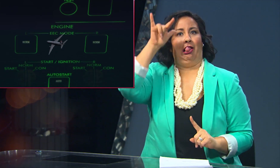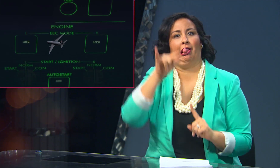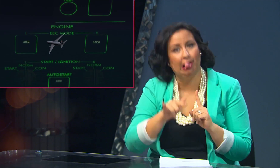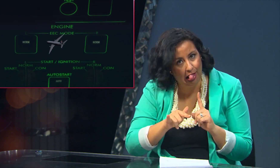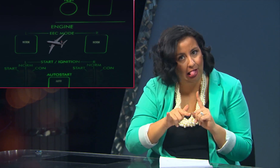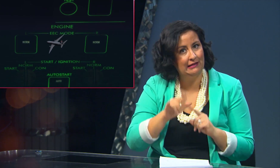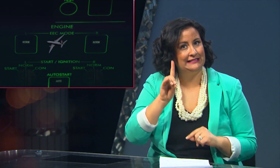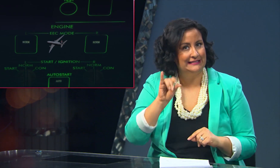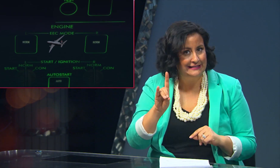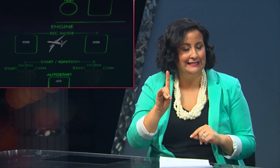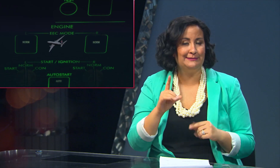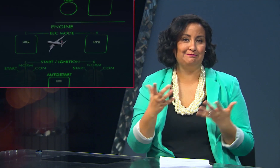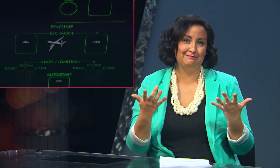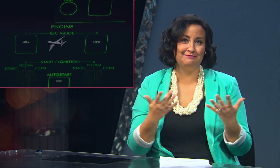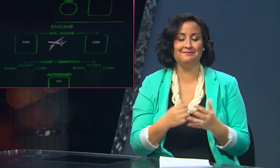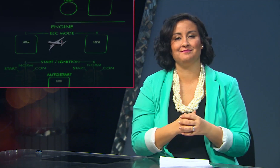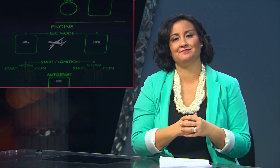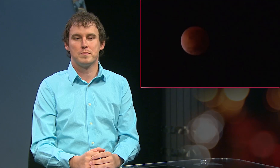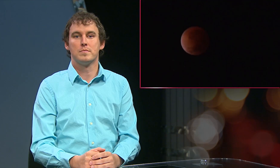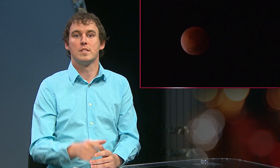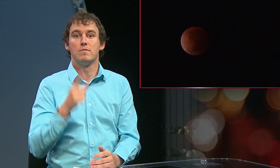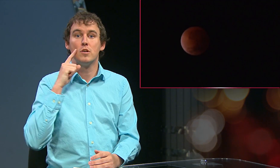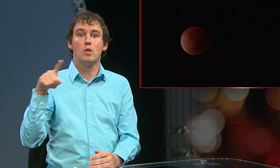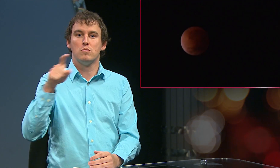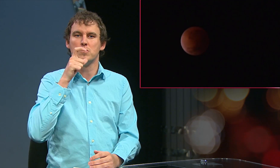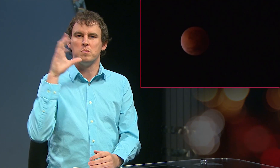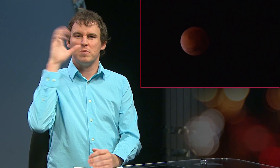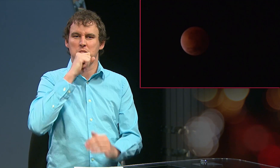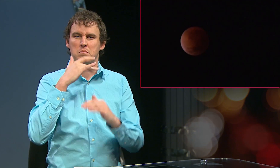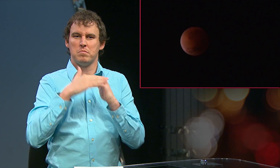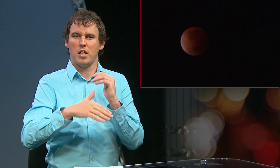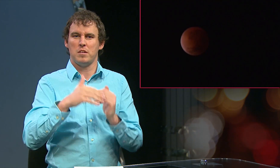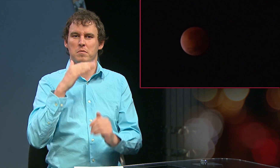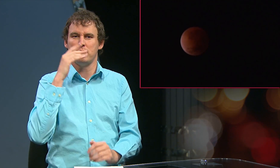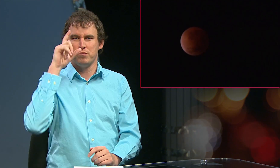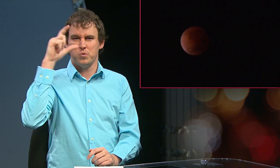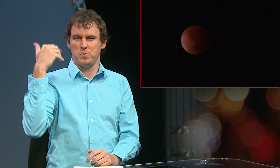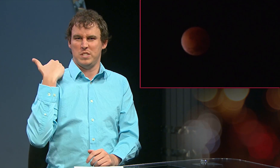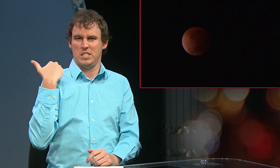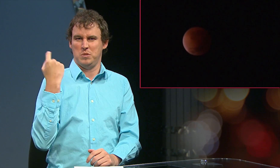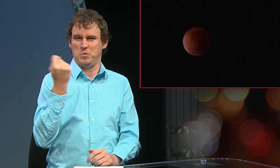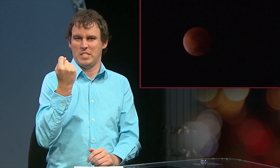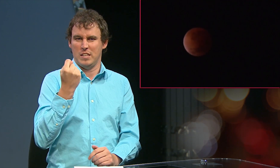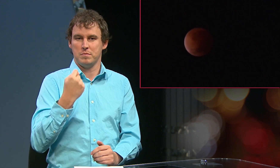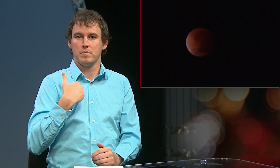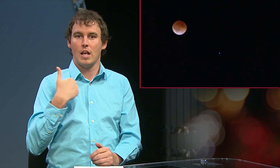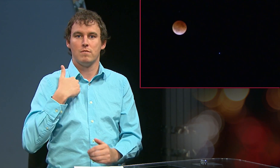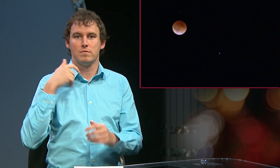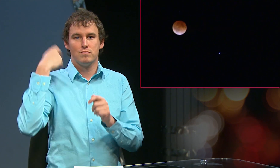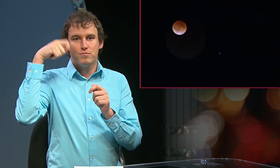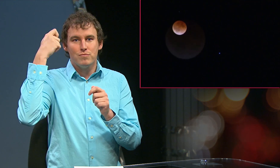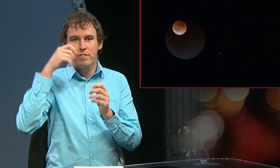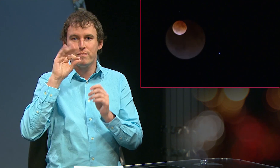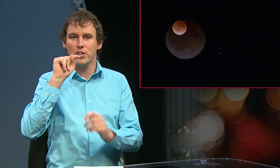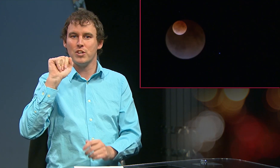DURING THE FLIGHT. FOR THOSE OF YOU WHO MISSED THE BLOOD MOON ON TUESDAY WE WANTED TO SHOW YOU FOOTAGE OF